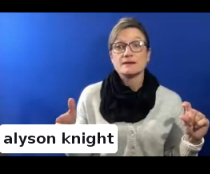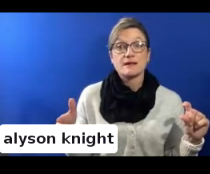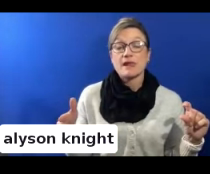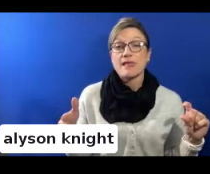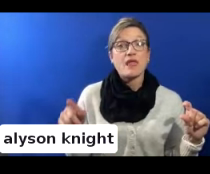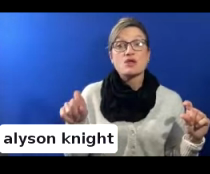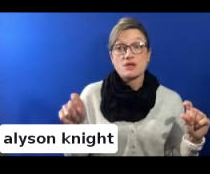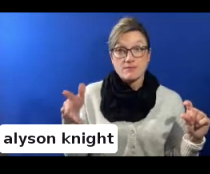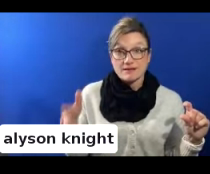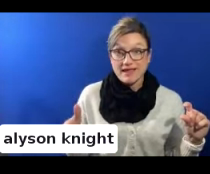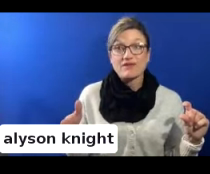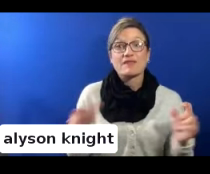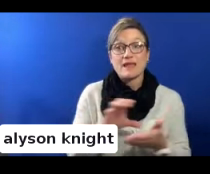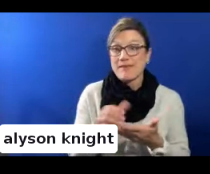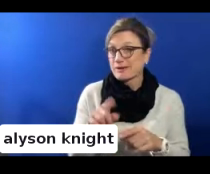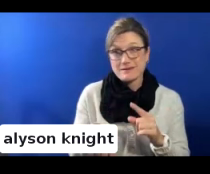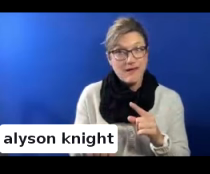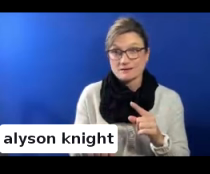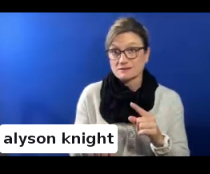that amount cannot be allocated.